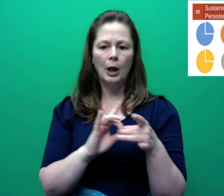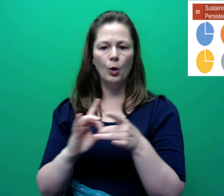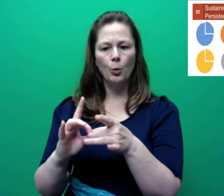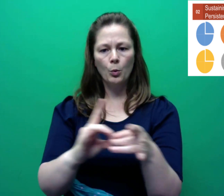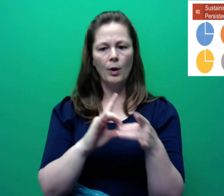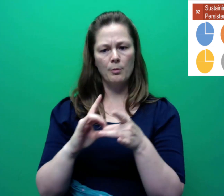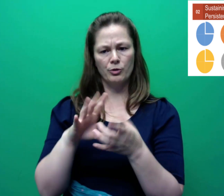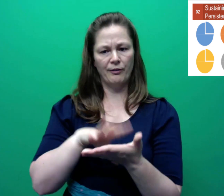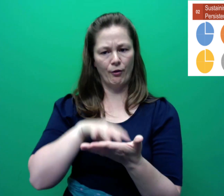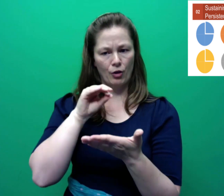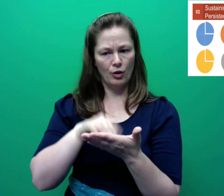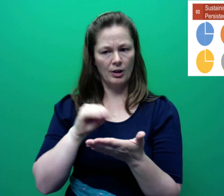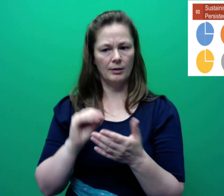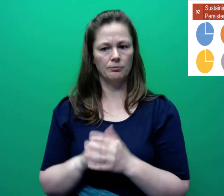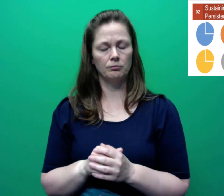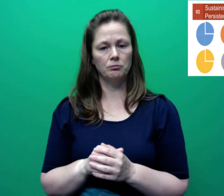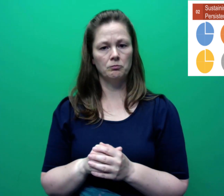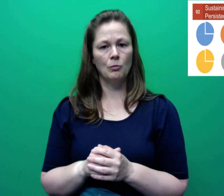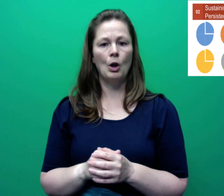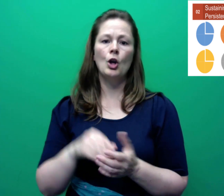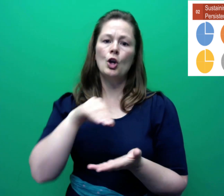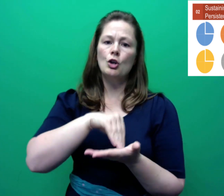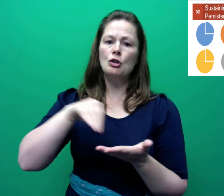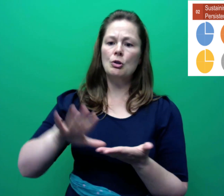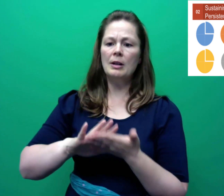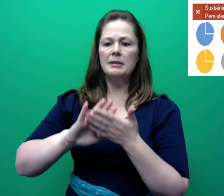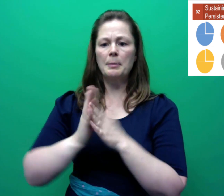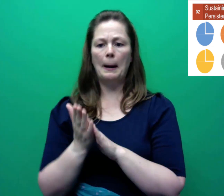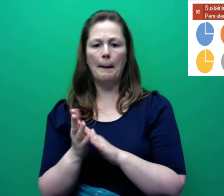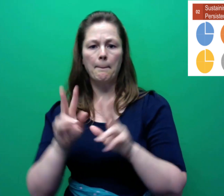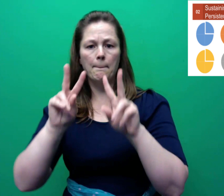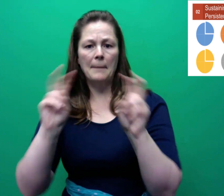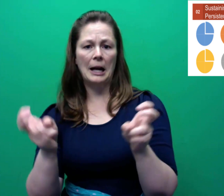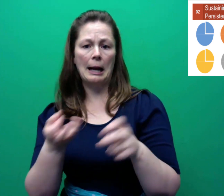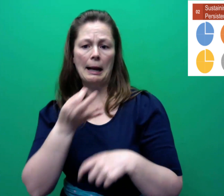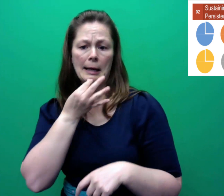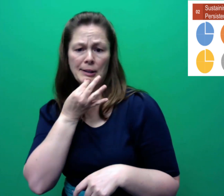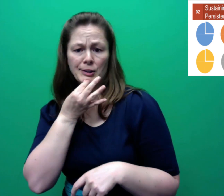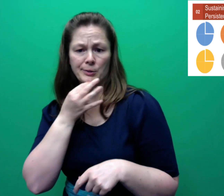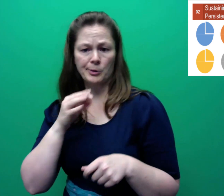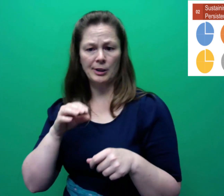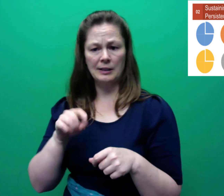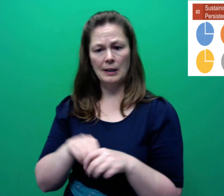cooperative learning where students become experts on one concept and have